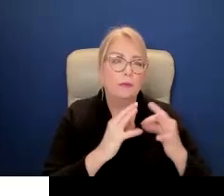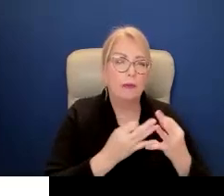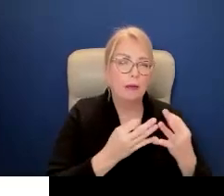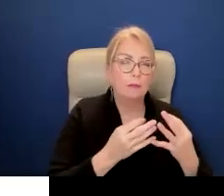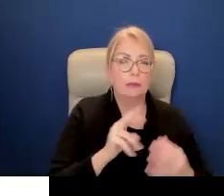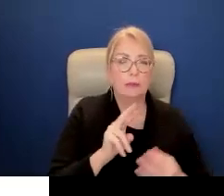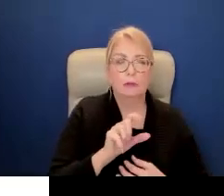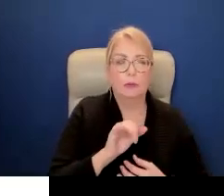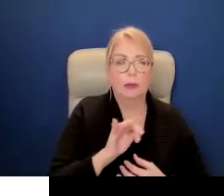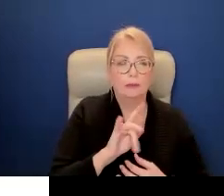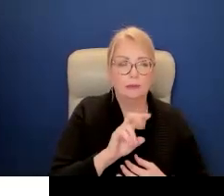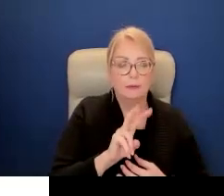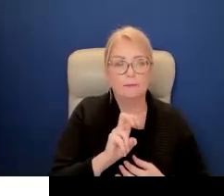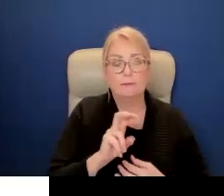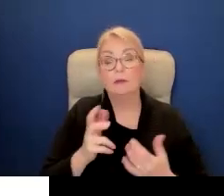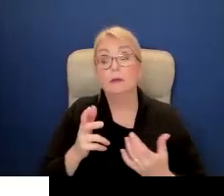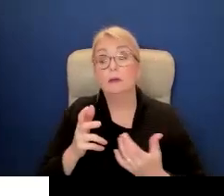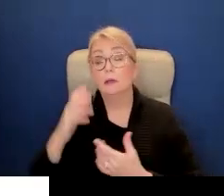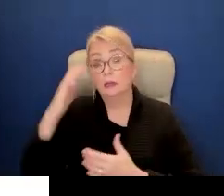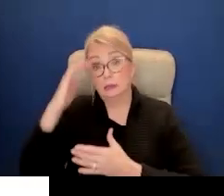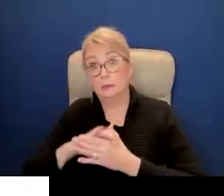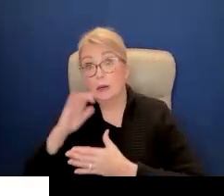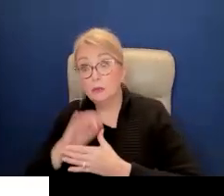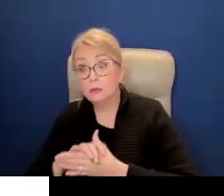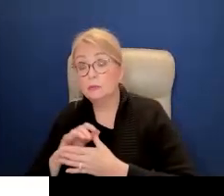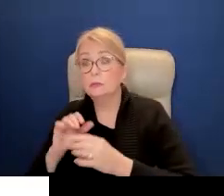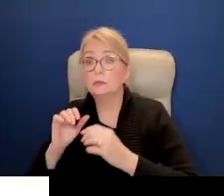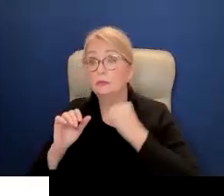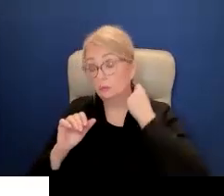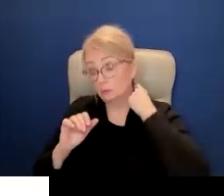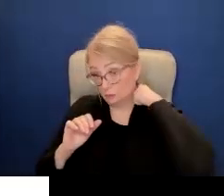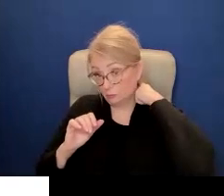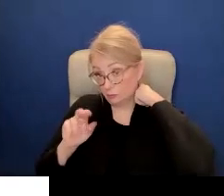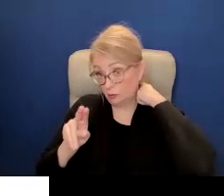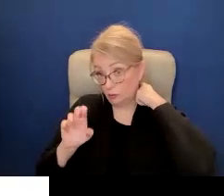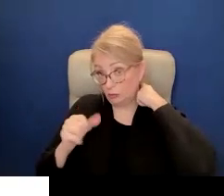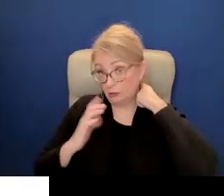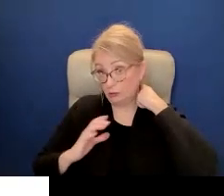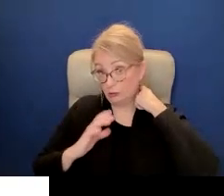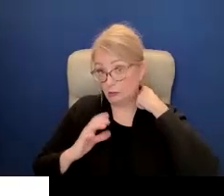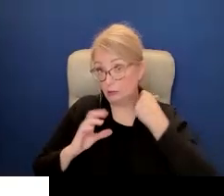You could do through parent or child. Or U.S. citizens can apply for their siblings, only U.S.